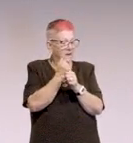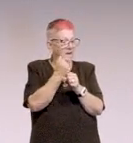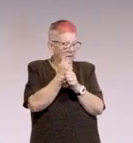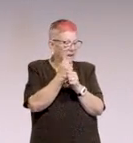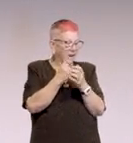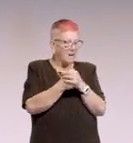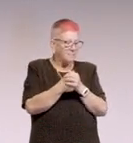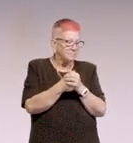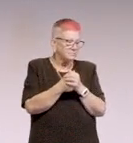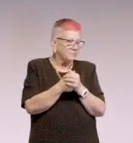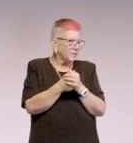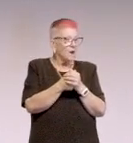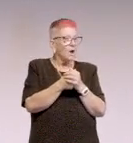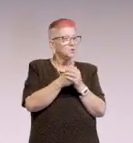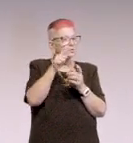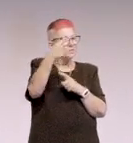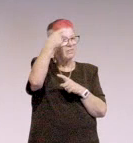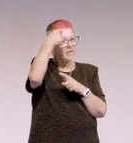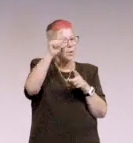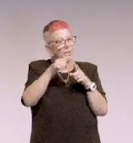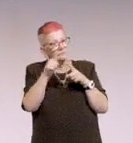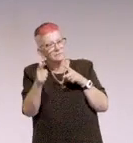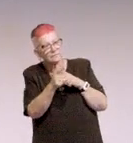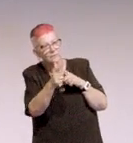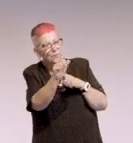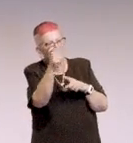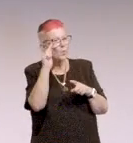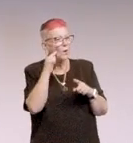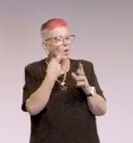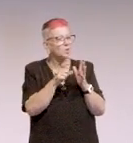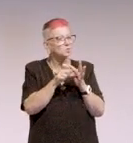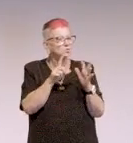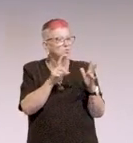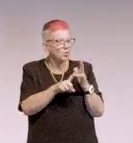If you're using sedative pipelines where you are using checks for